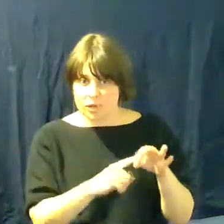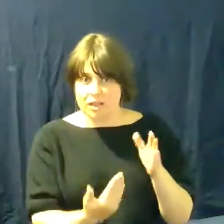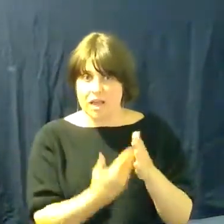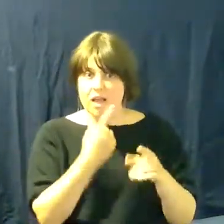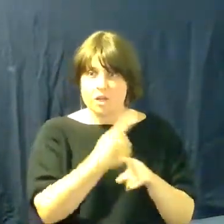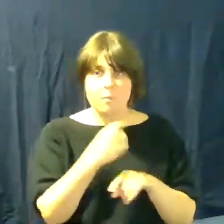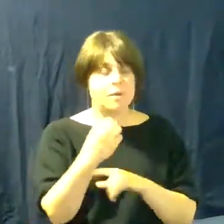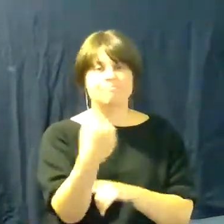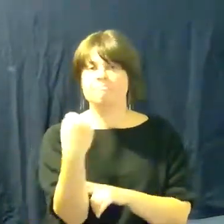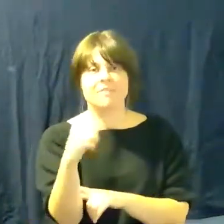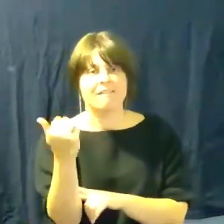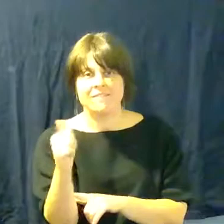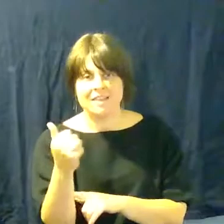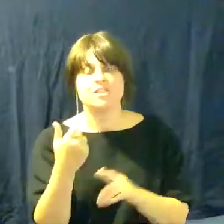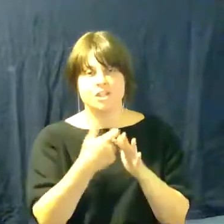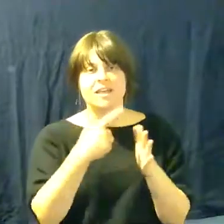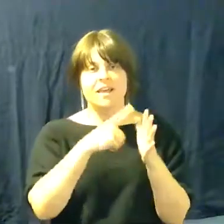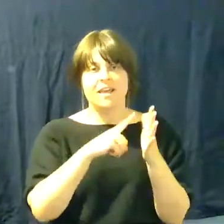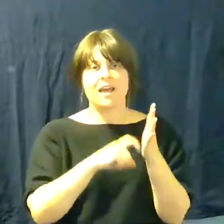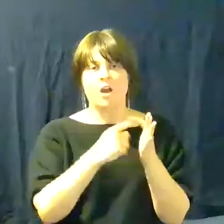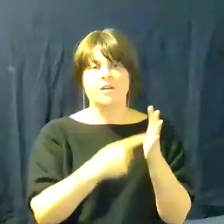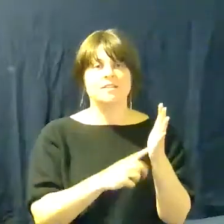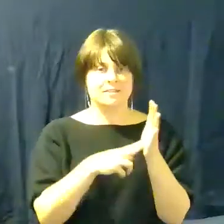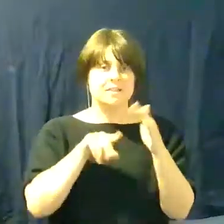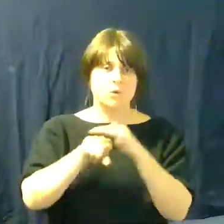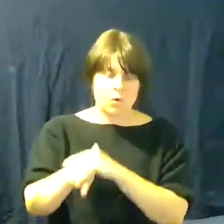I will just trust. Craig, if there's no